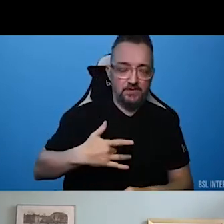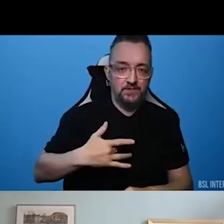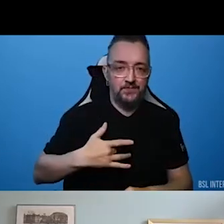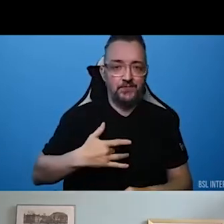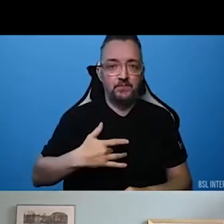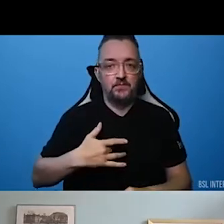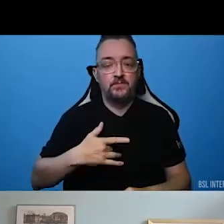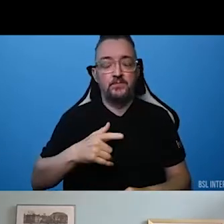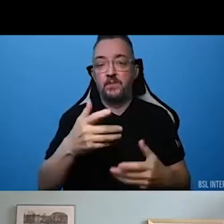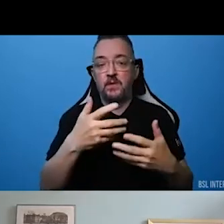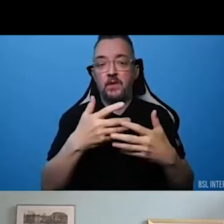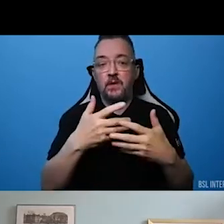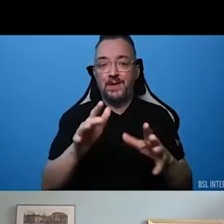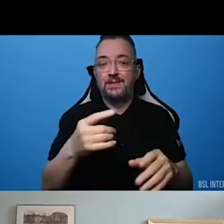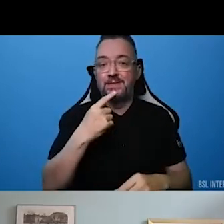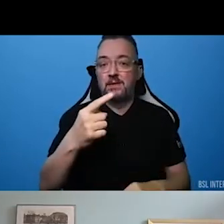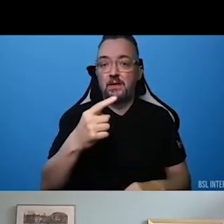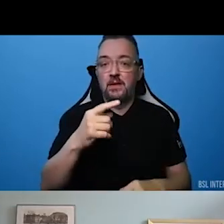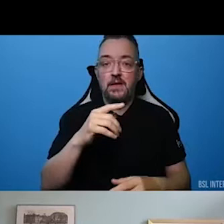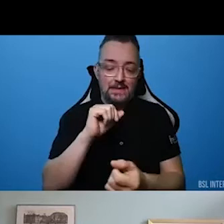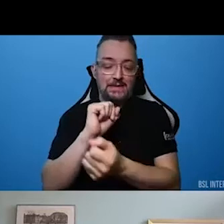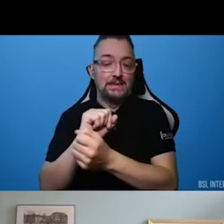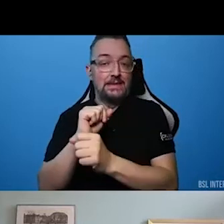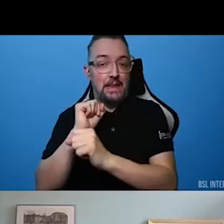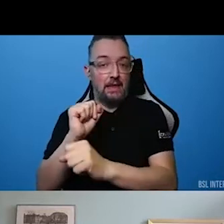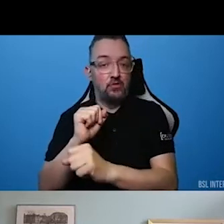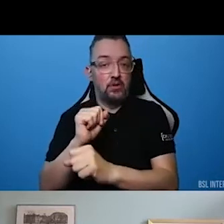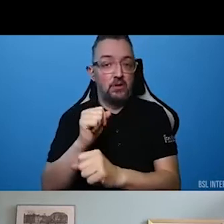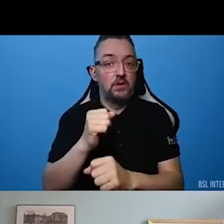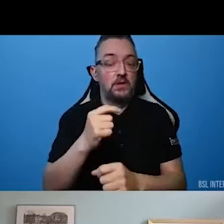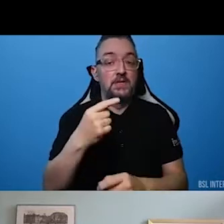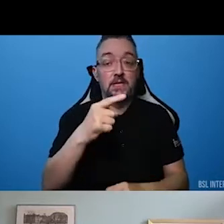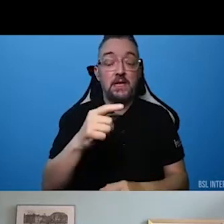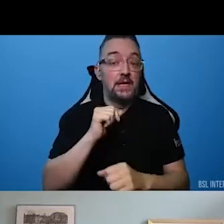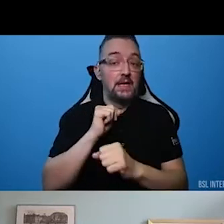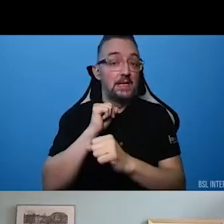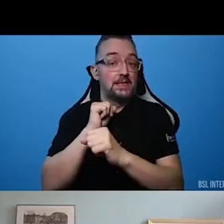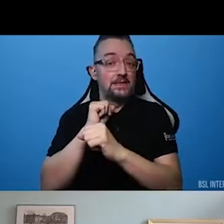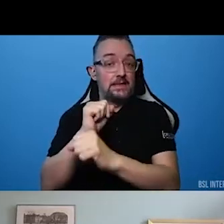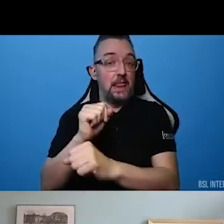And did actually mention slavery a couple of moments. It's not the case that slavery was completely absent.